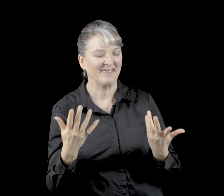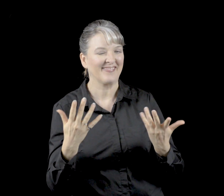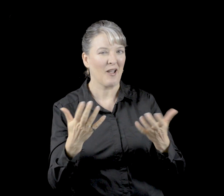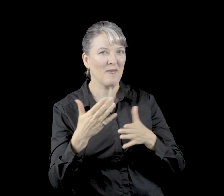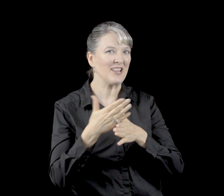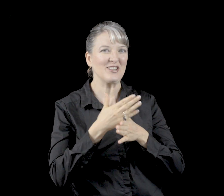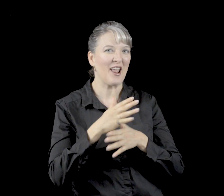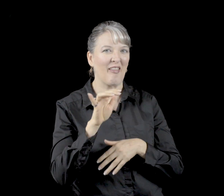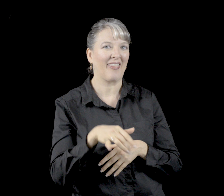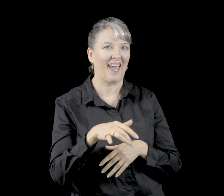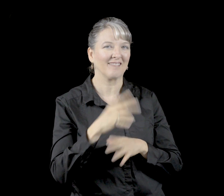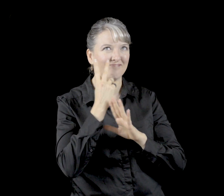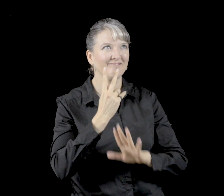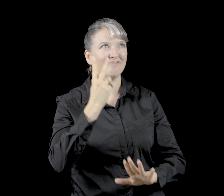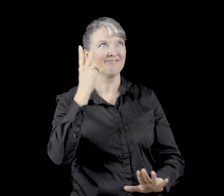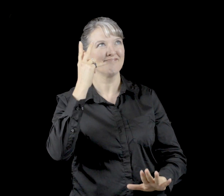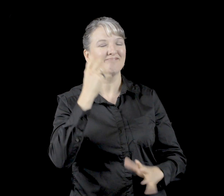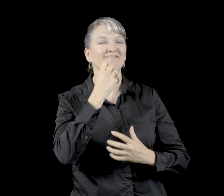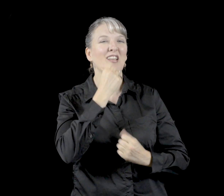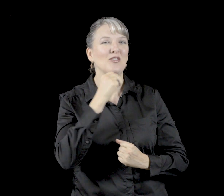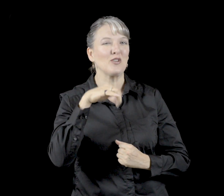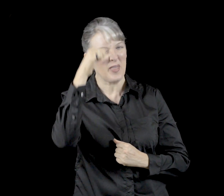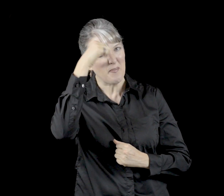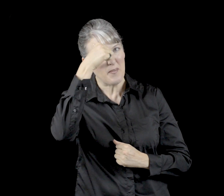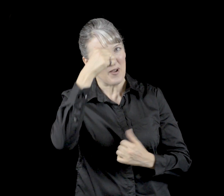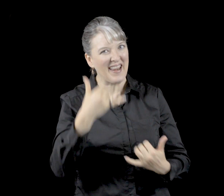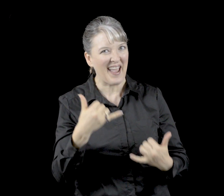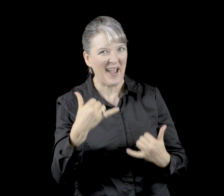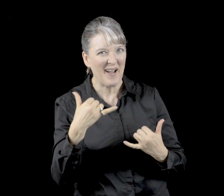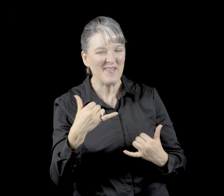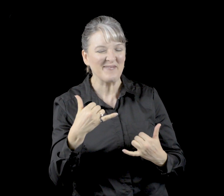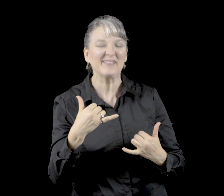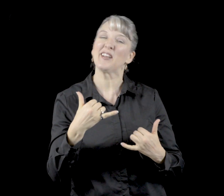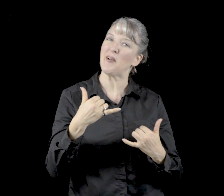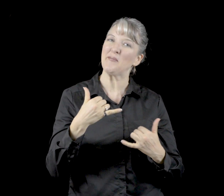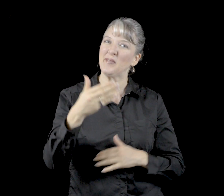Reflecting back, I must gift this memory forward that I now dearly treasure.